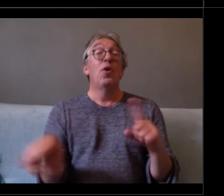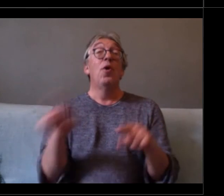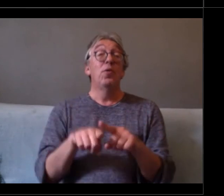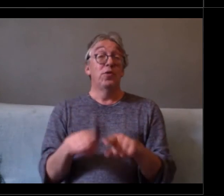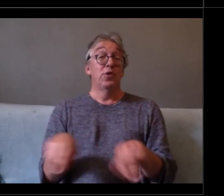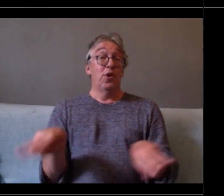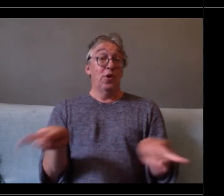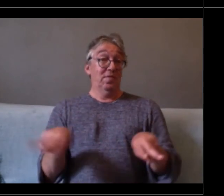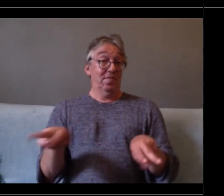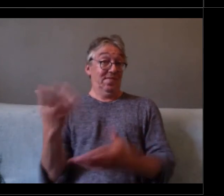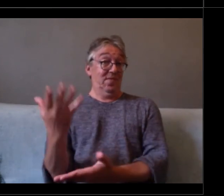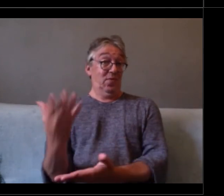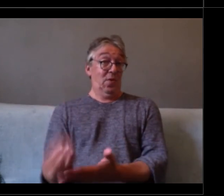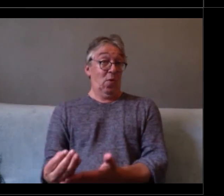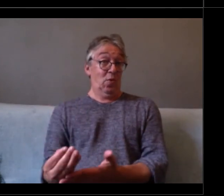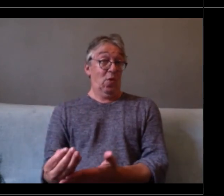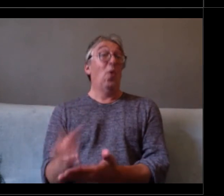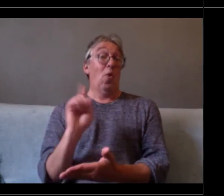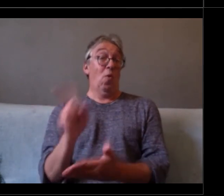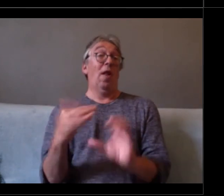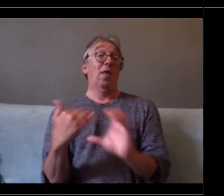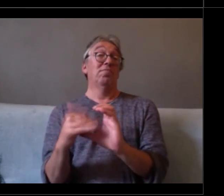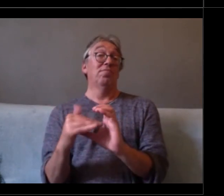for everyone to look at as well as the presentations.